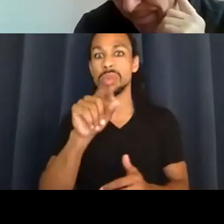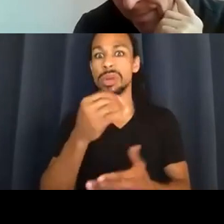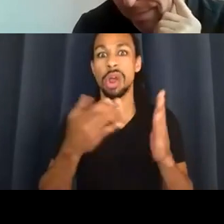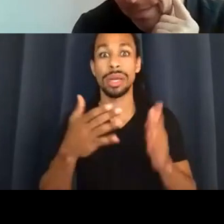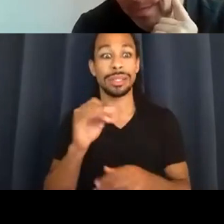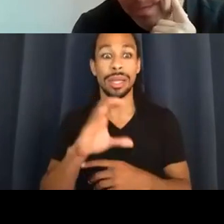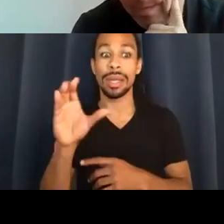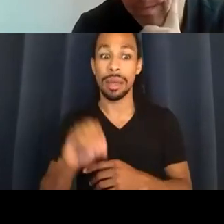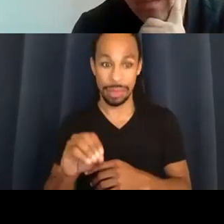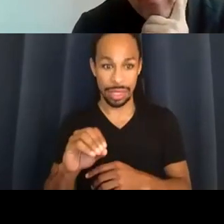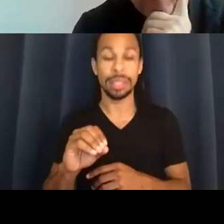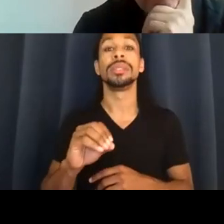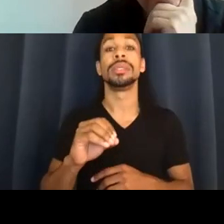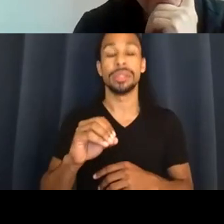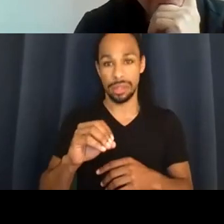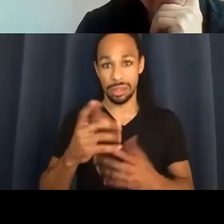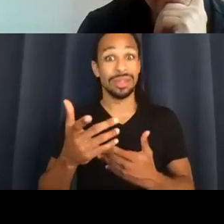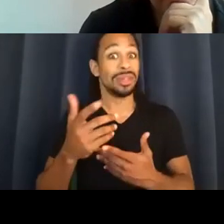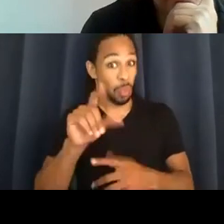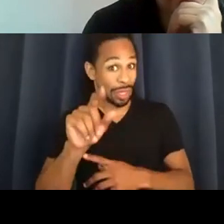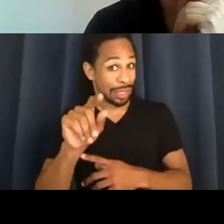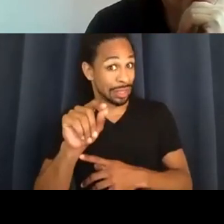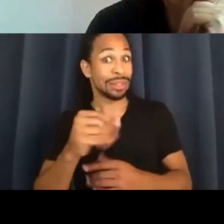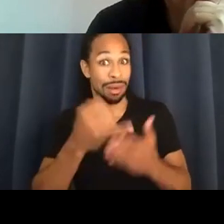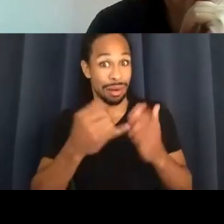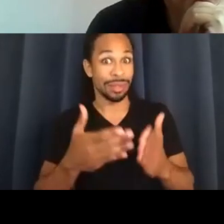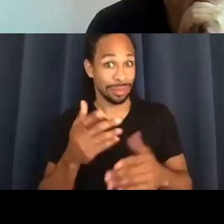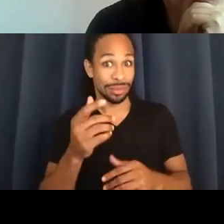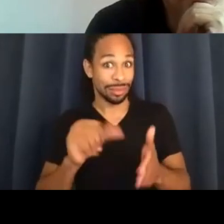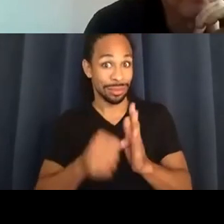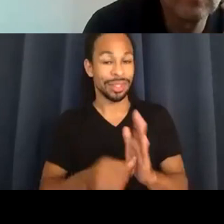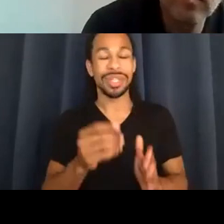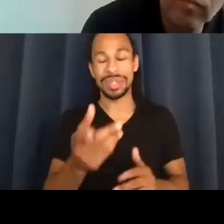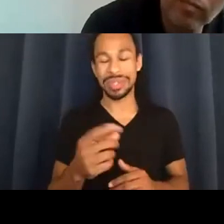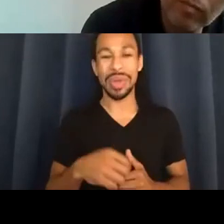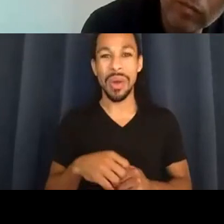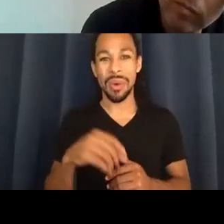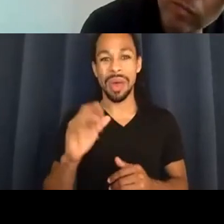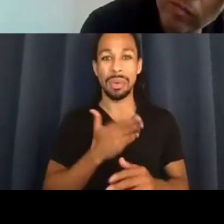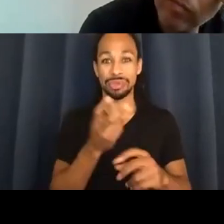on the road. Our cancellations started as early as February is one of the companies